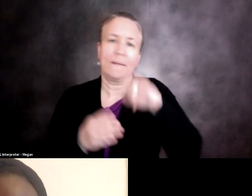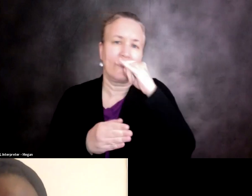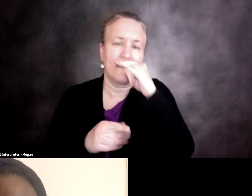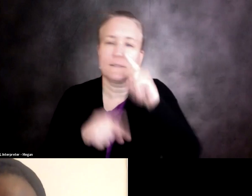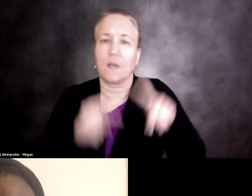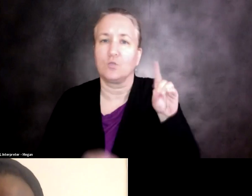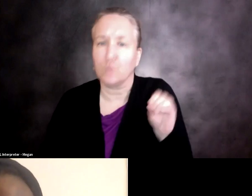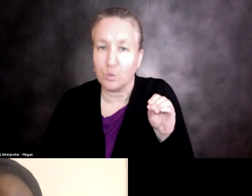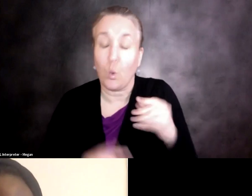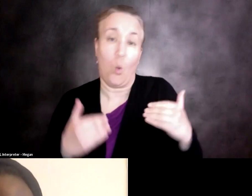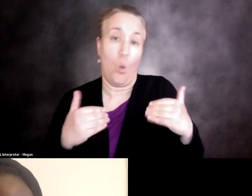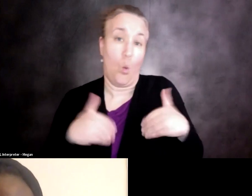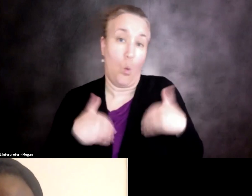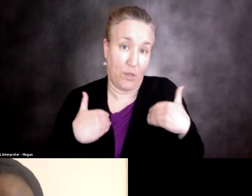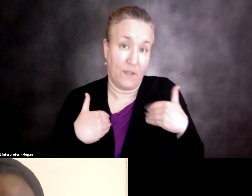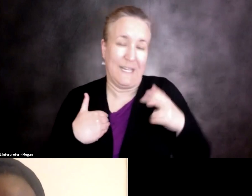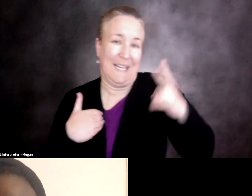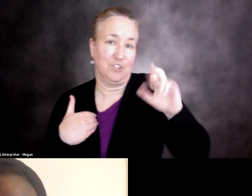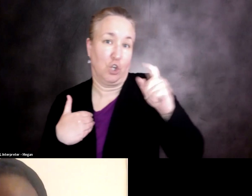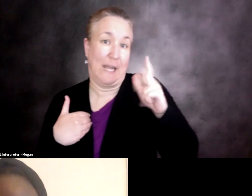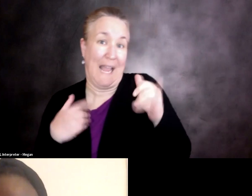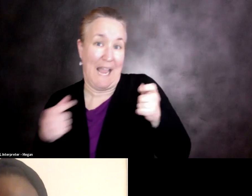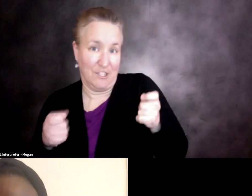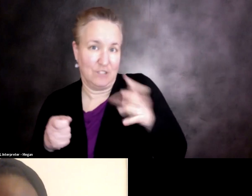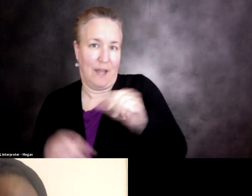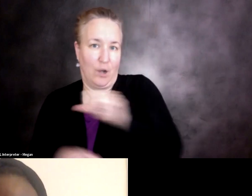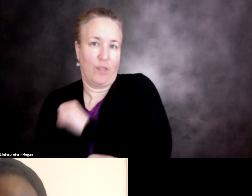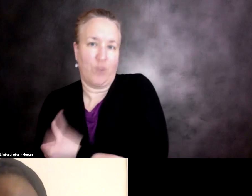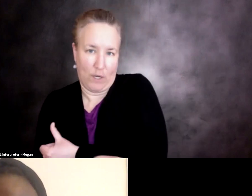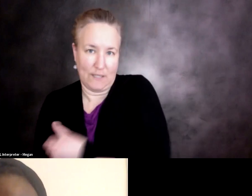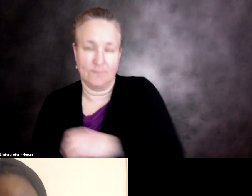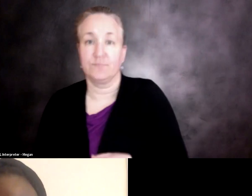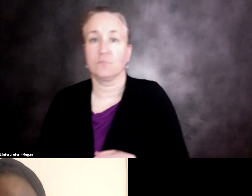Youth, Historical Agency, and Authority. We see this event as an opportunity